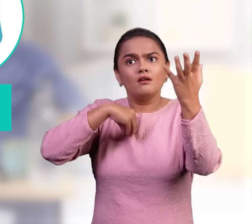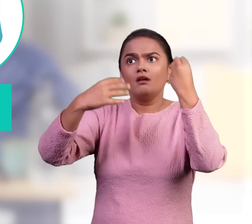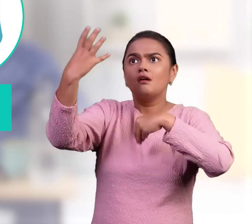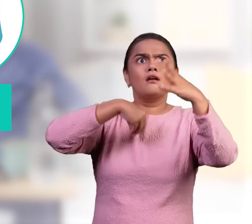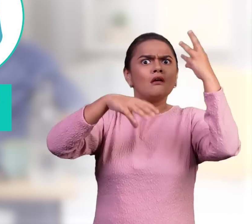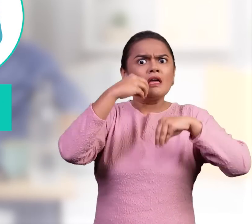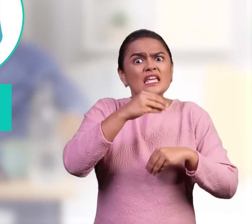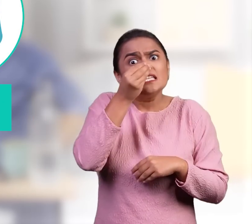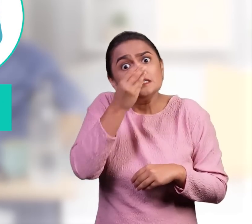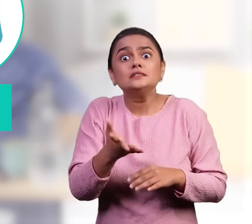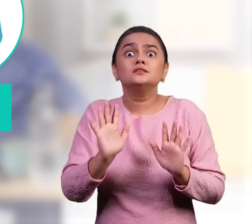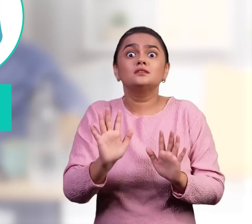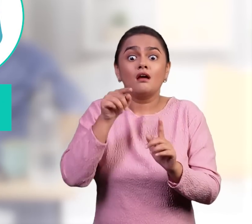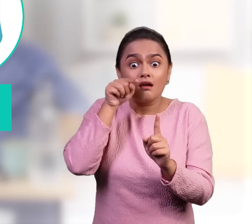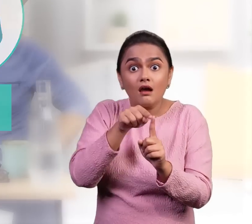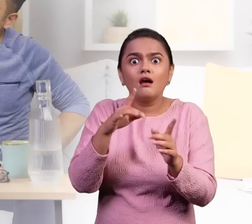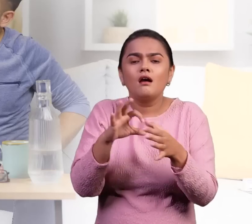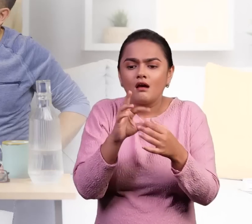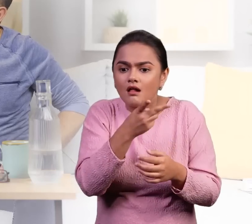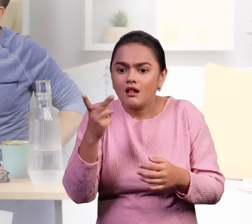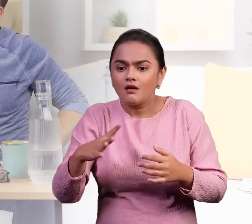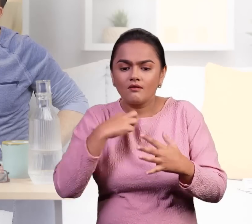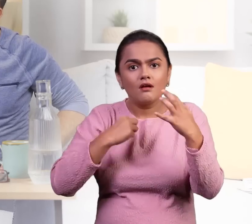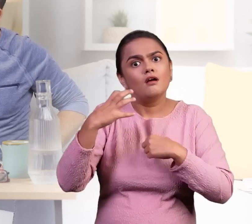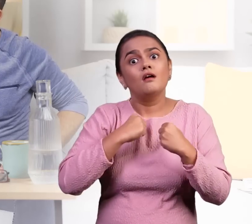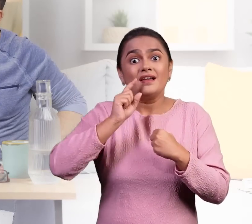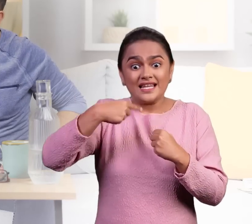The symptoms will depend on the disease that infects your body.